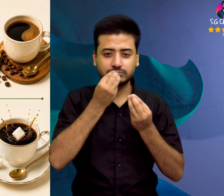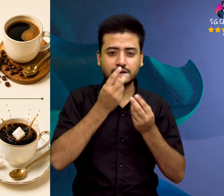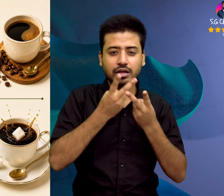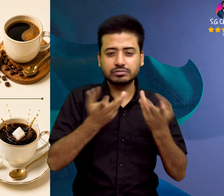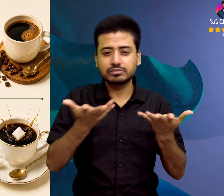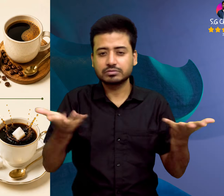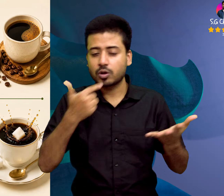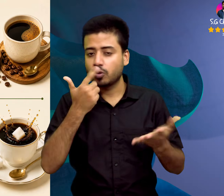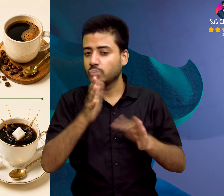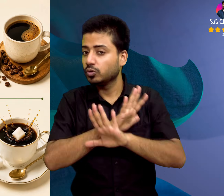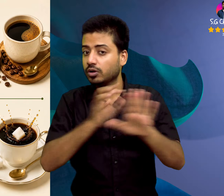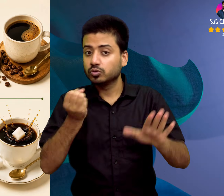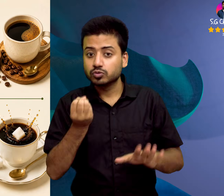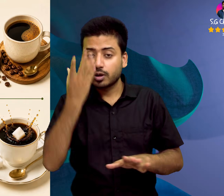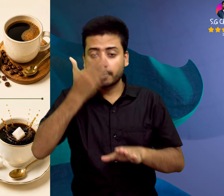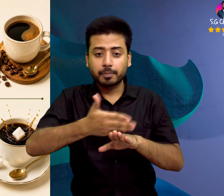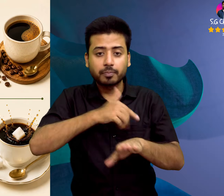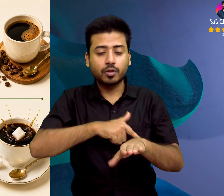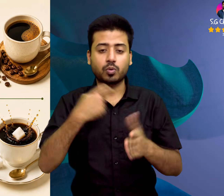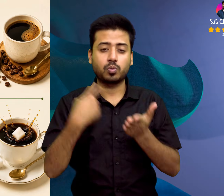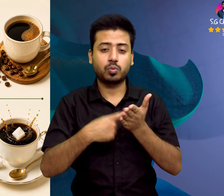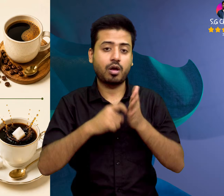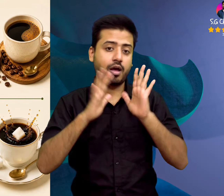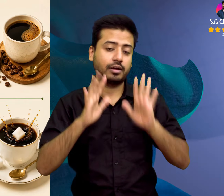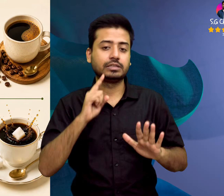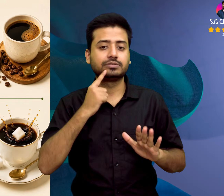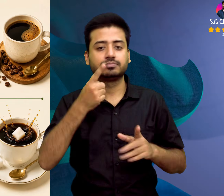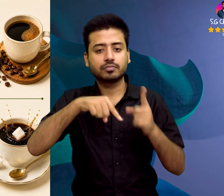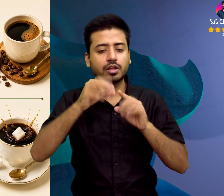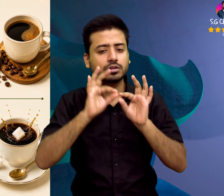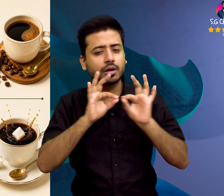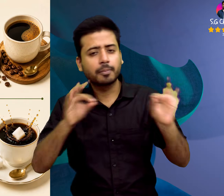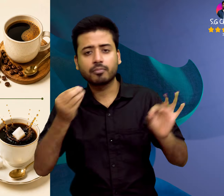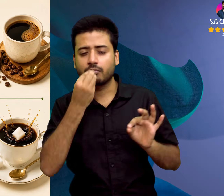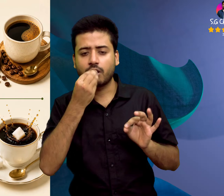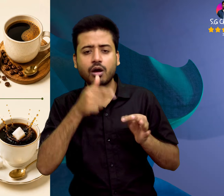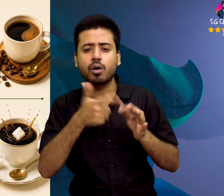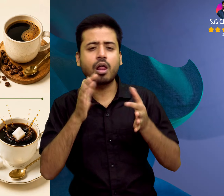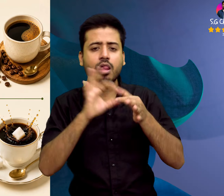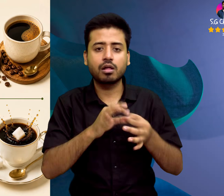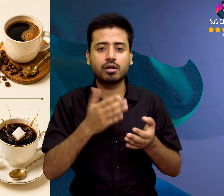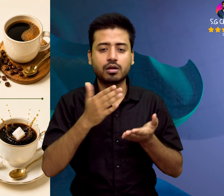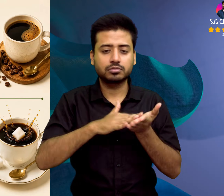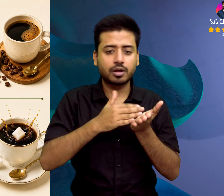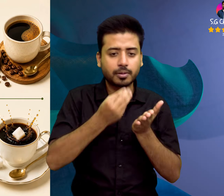boiled potato to cool before eating it, a portion of its starch's retrogrades into resistant starch,